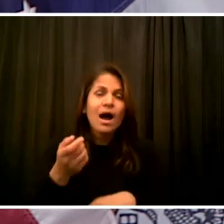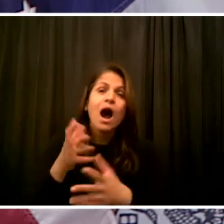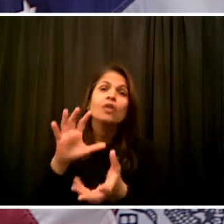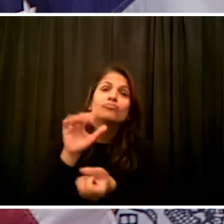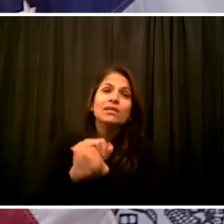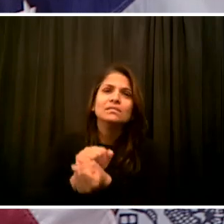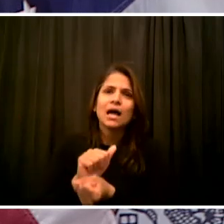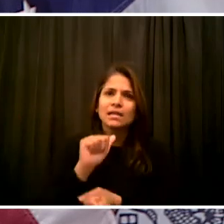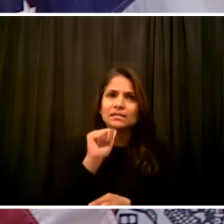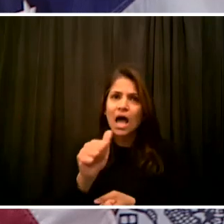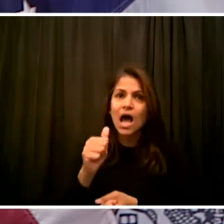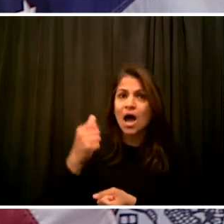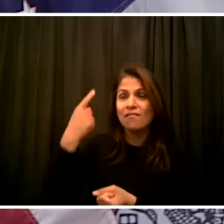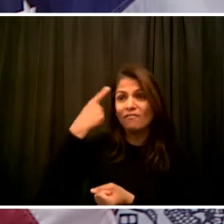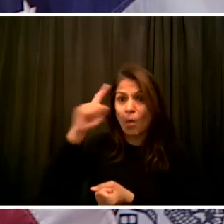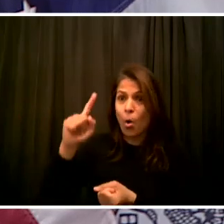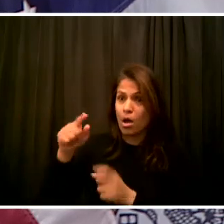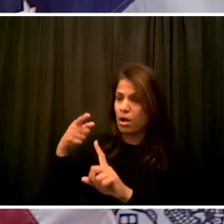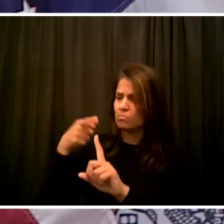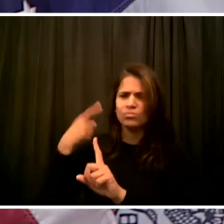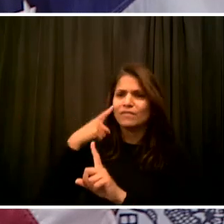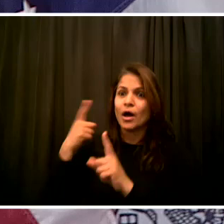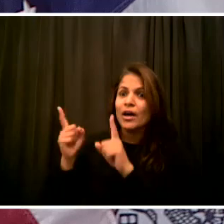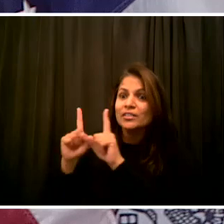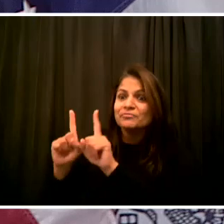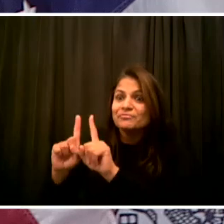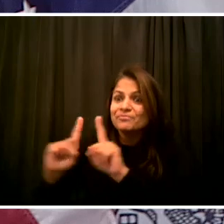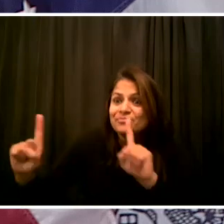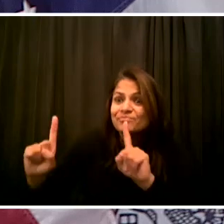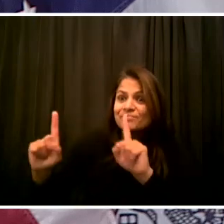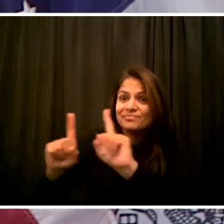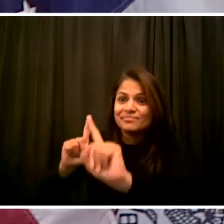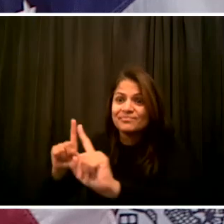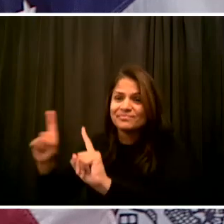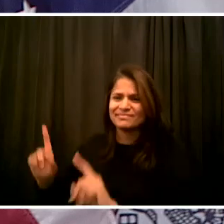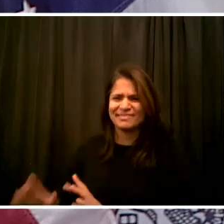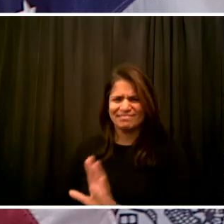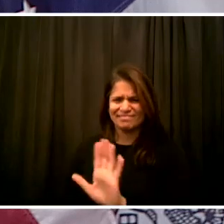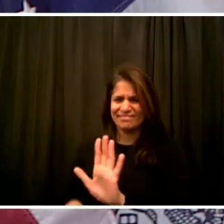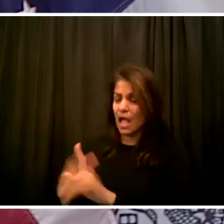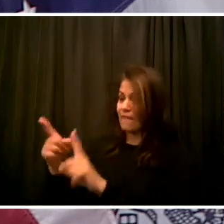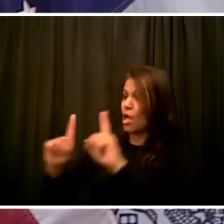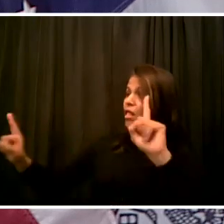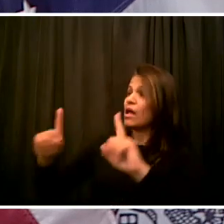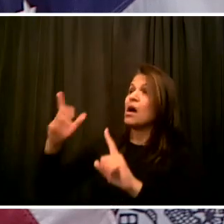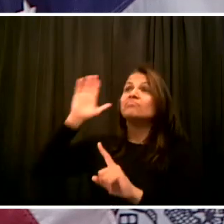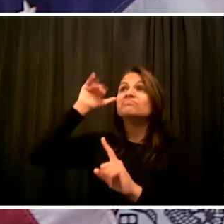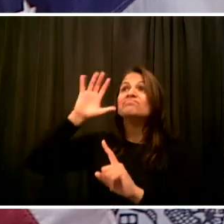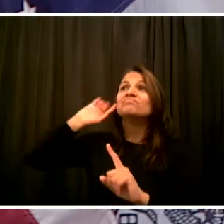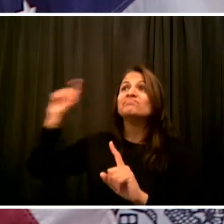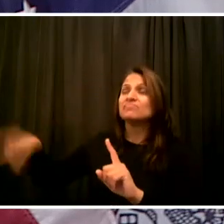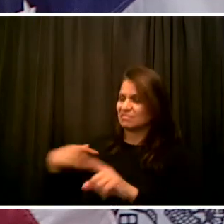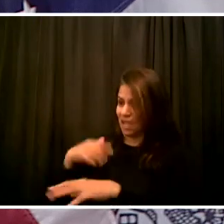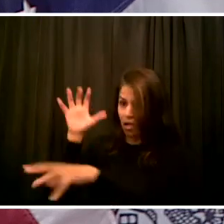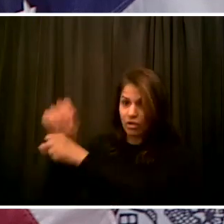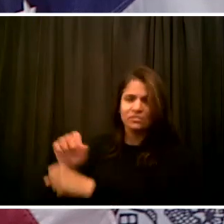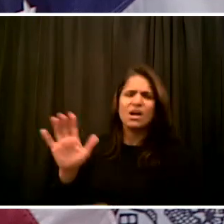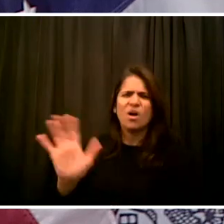REALLY NOT TALKING ABOUT THE SAME THING. IT'S ARRESTS FOR OTHER OFFENSES. THERE MIGHT HAVE BEEN A FEW THAT